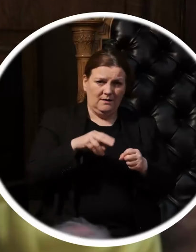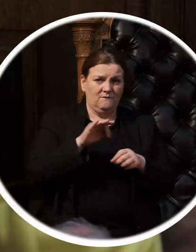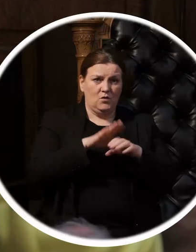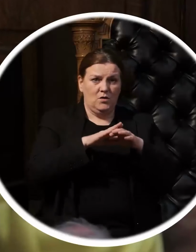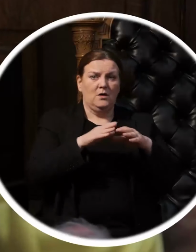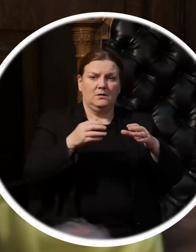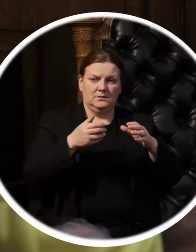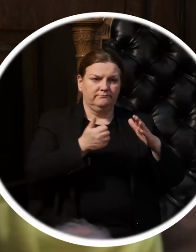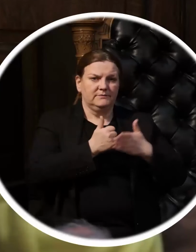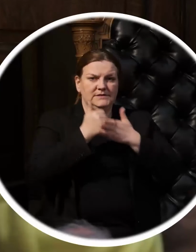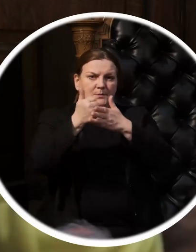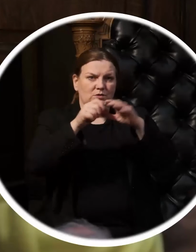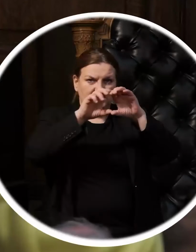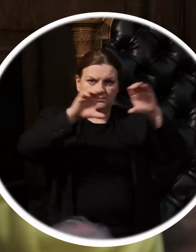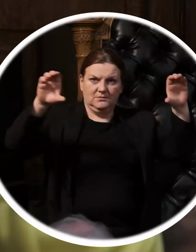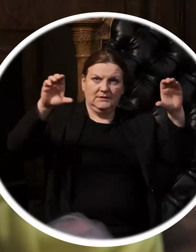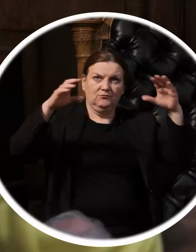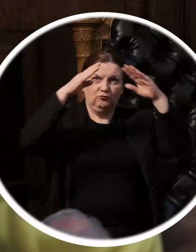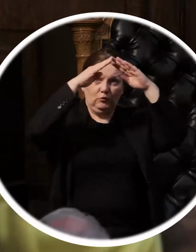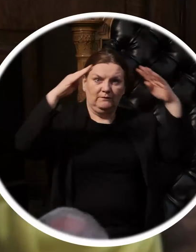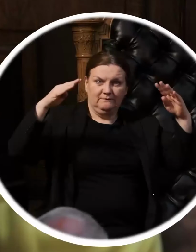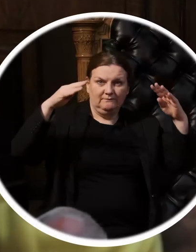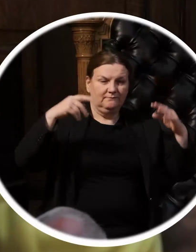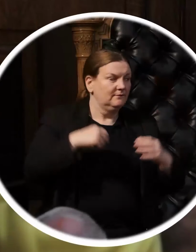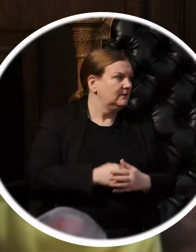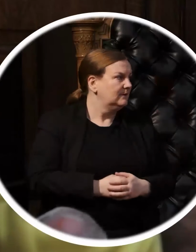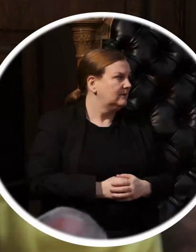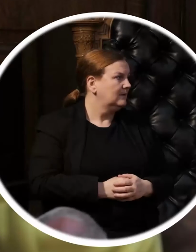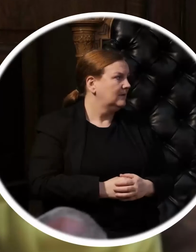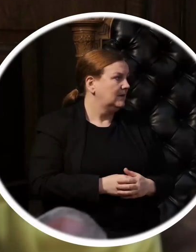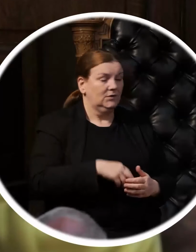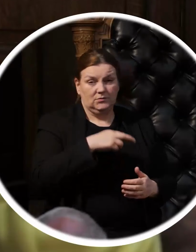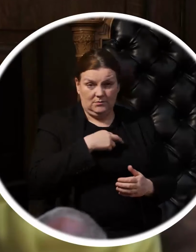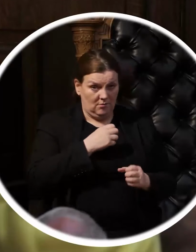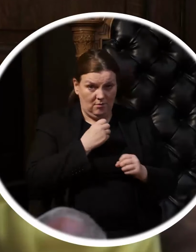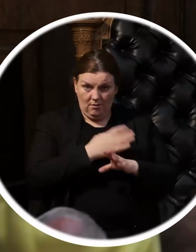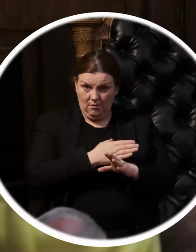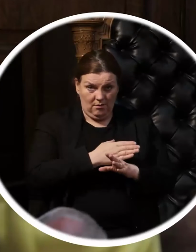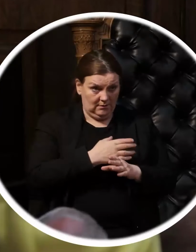support a truss iron roof. And again, it's all original and it all exists and it's still there today.